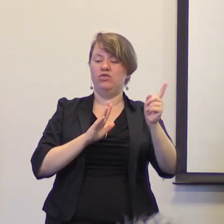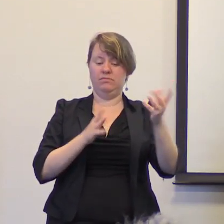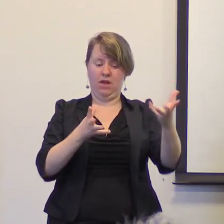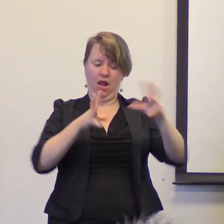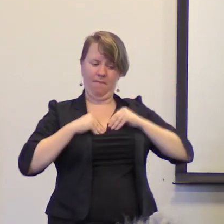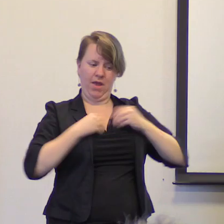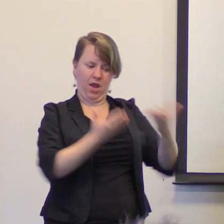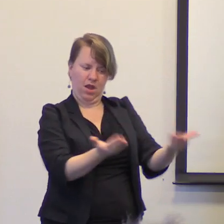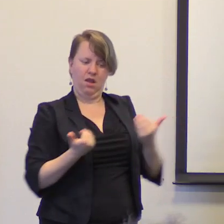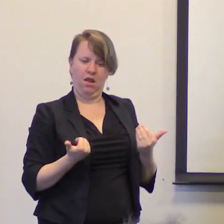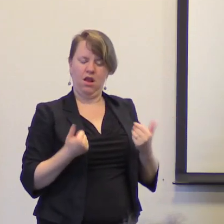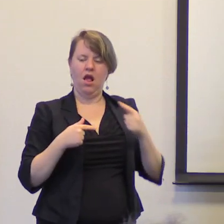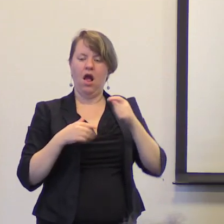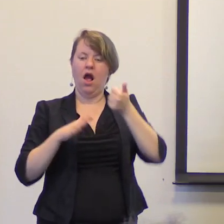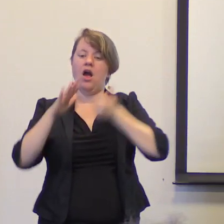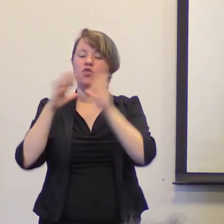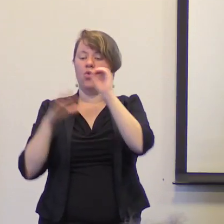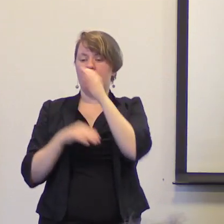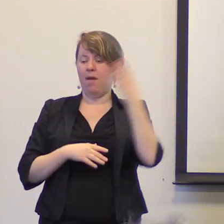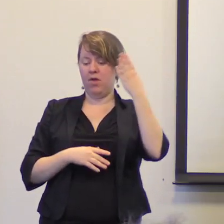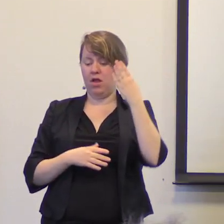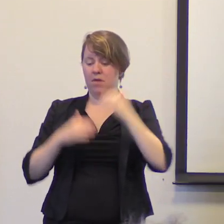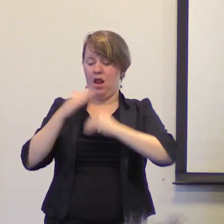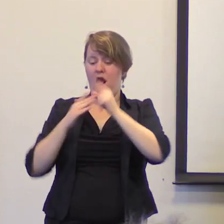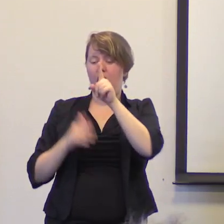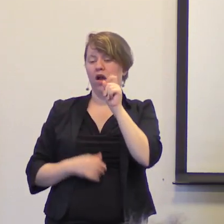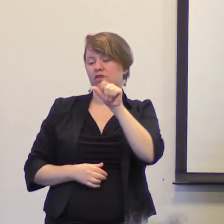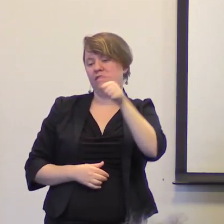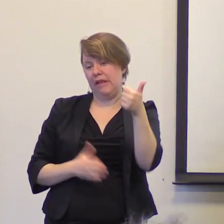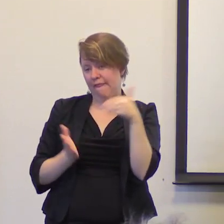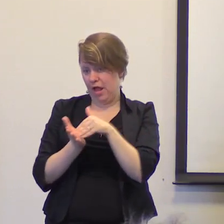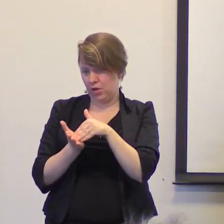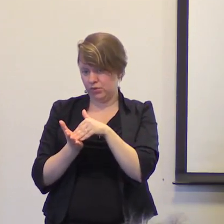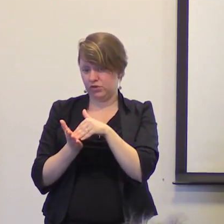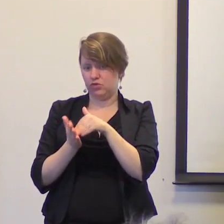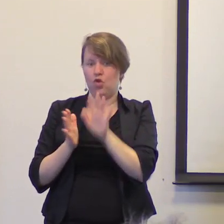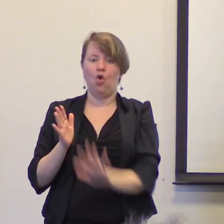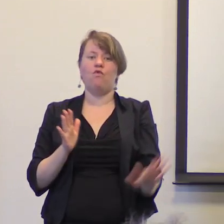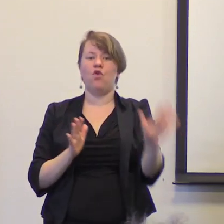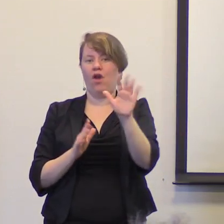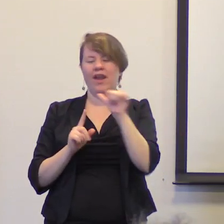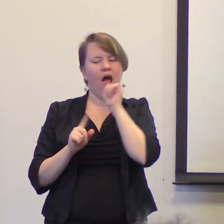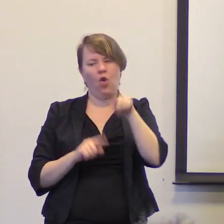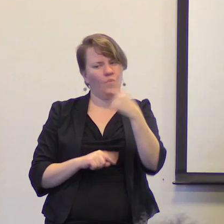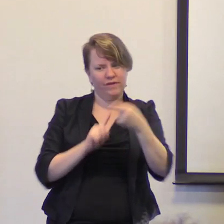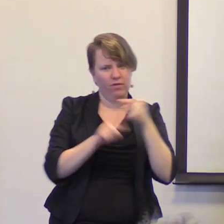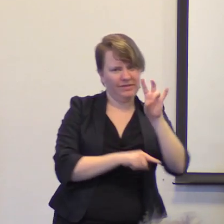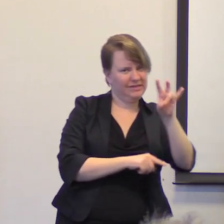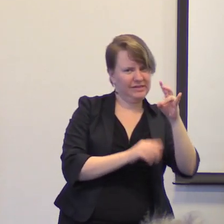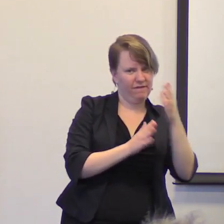Under Obama, the maximum number had been 110,000 refugees overall, not just from the seven countries.